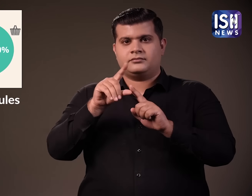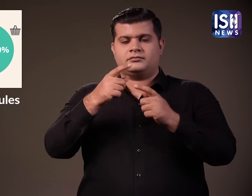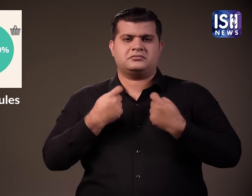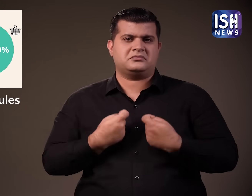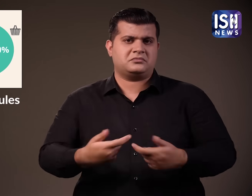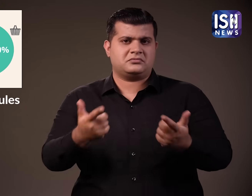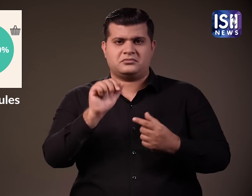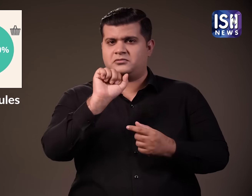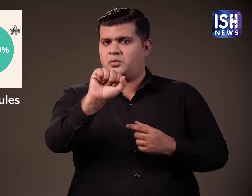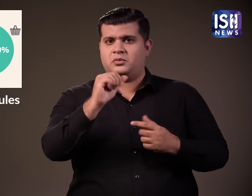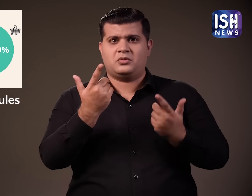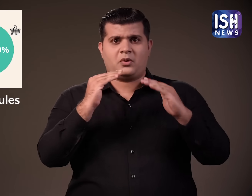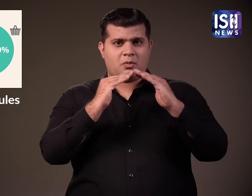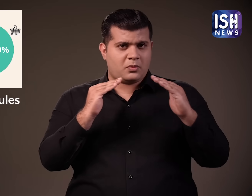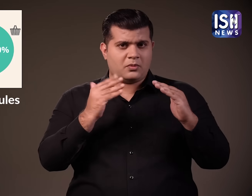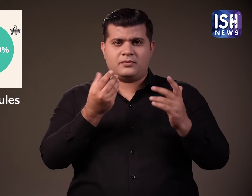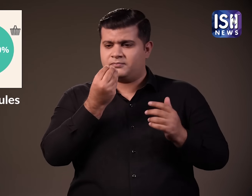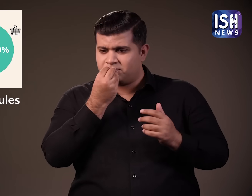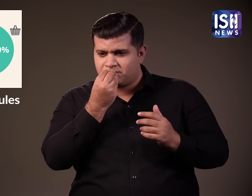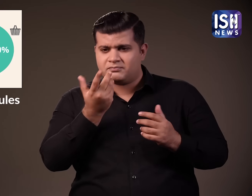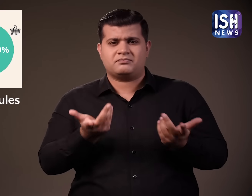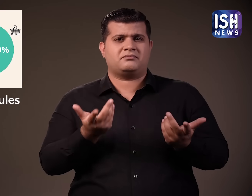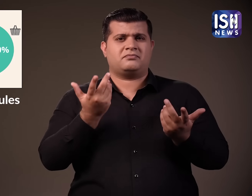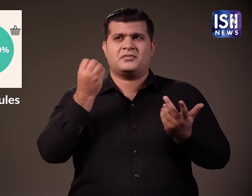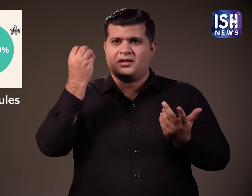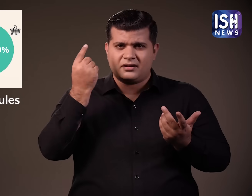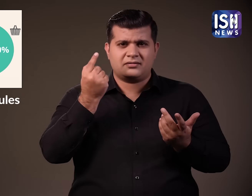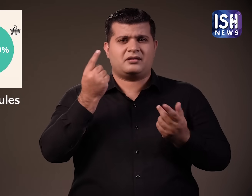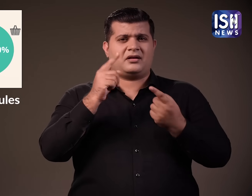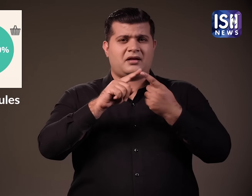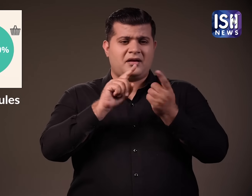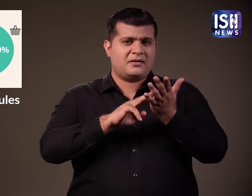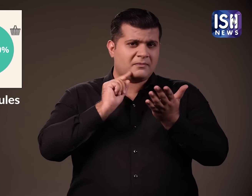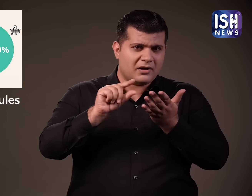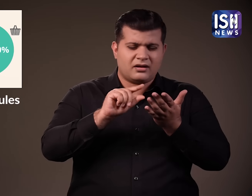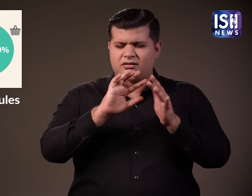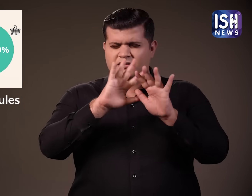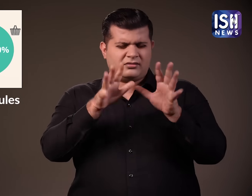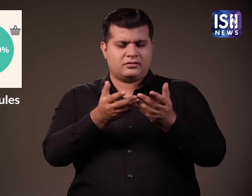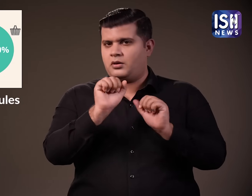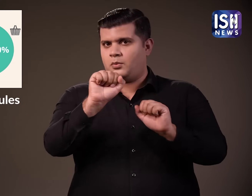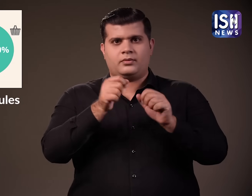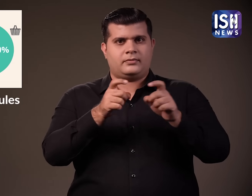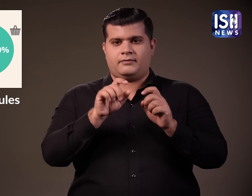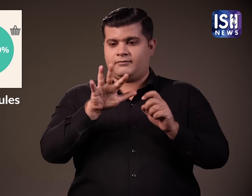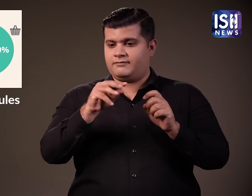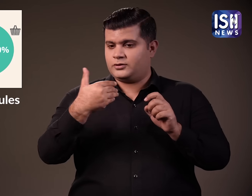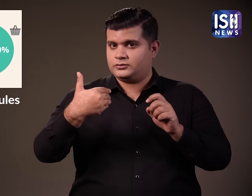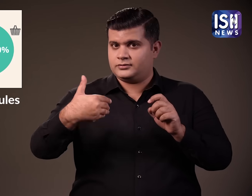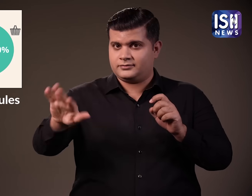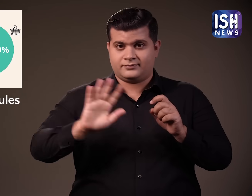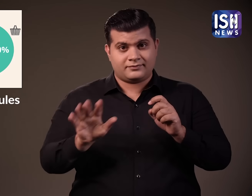for essential expenses like home, food, electricity, EMI payments etc.